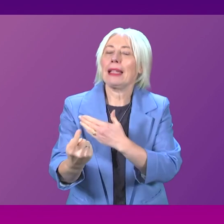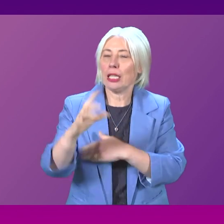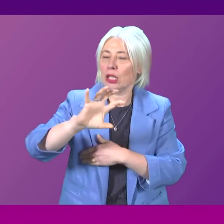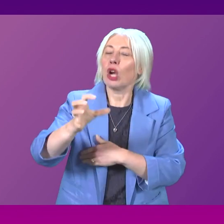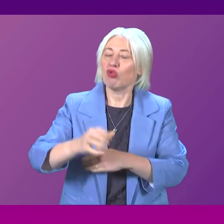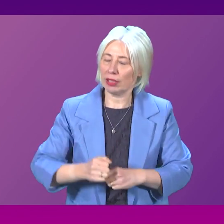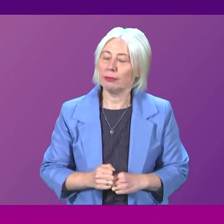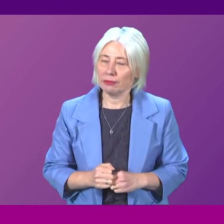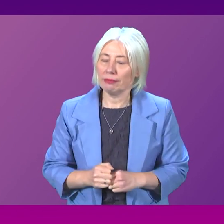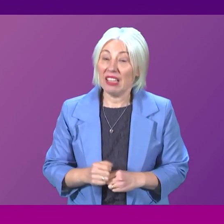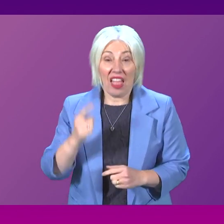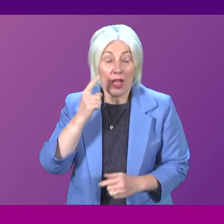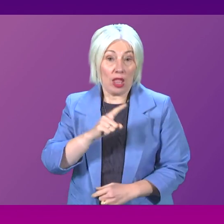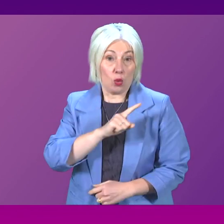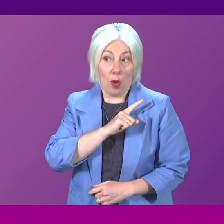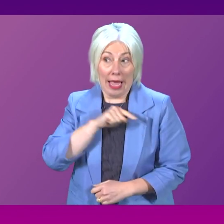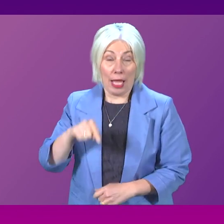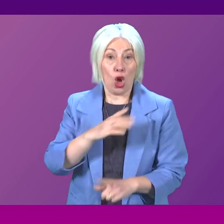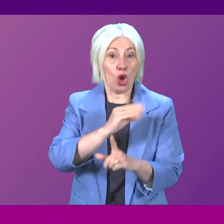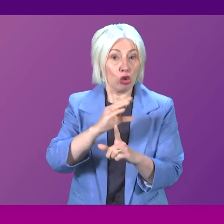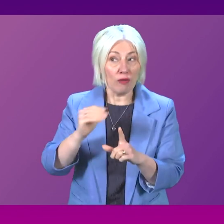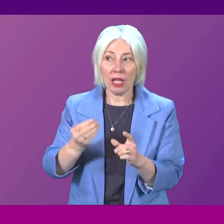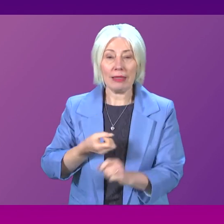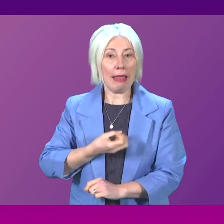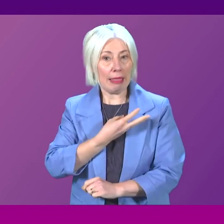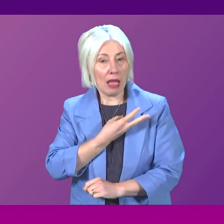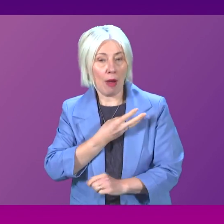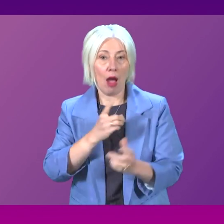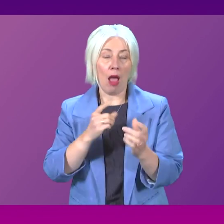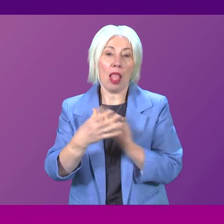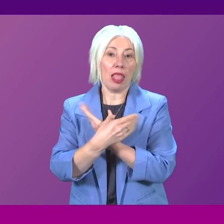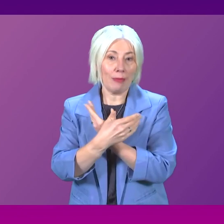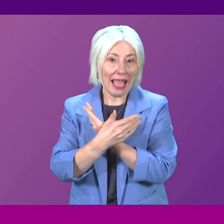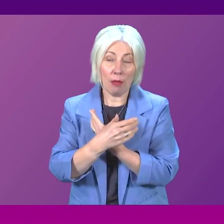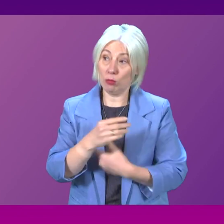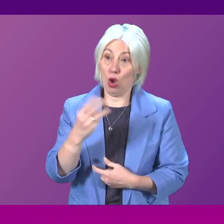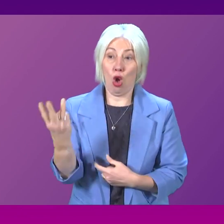It is because the Conservatives, Labour and the Liberal Democrats also recognise that,